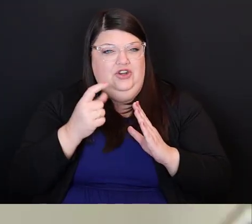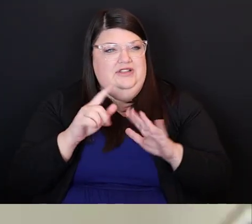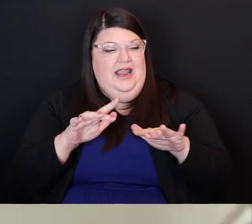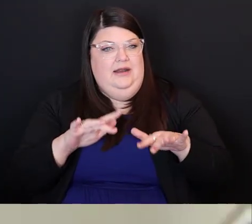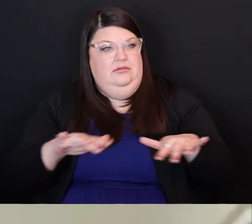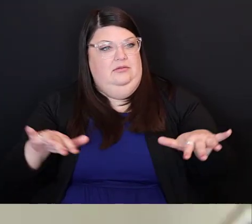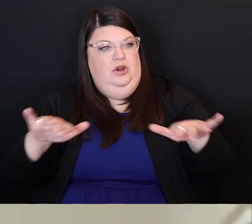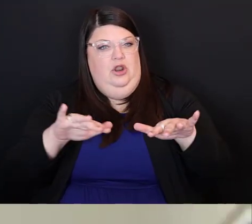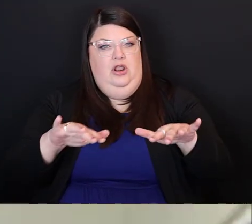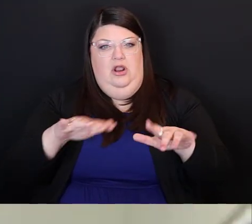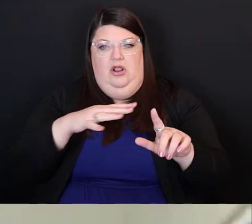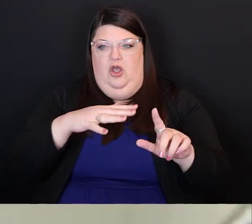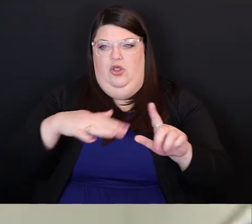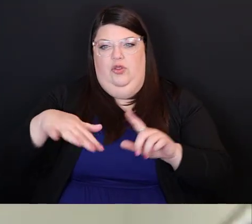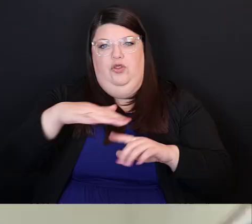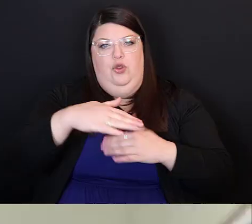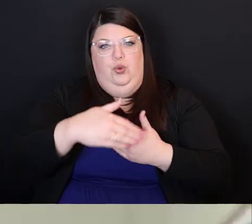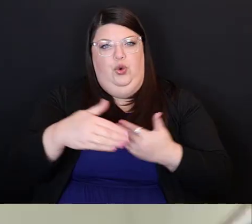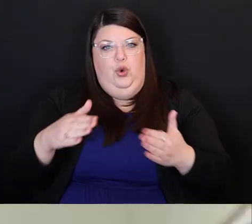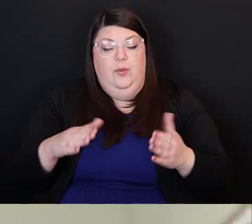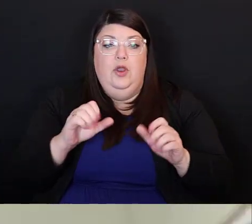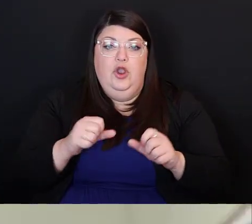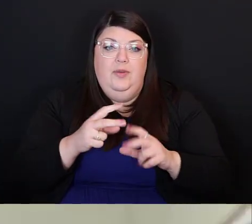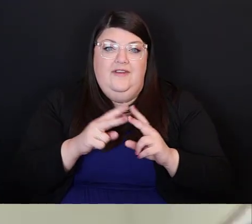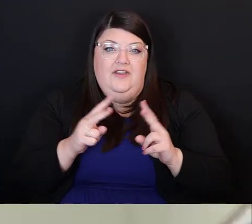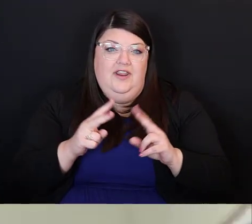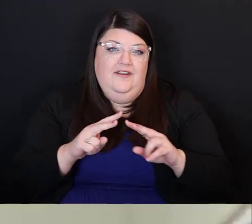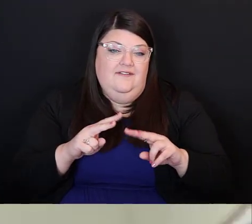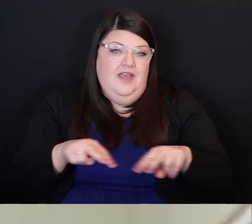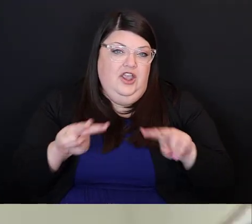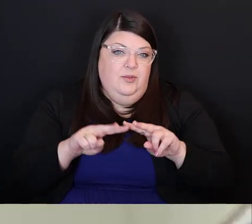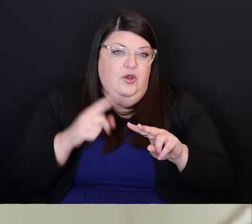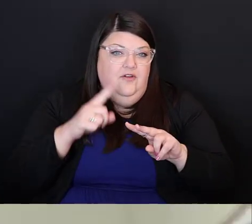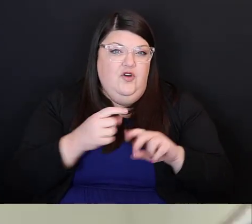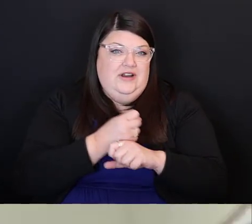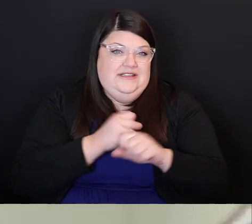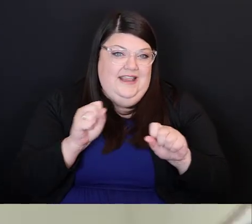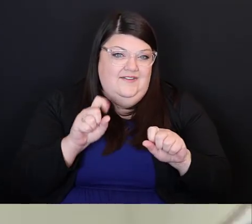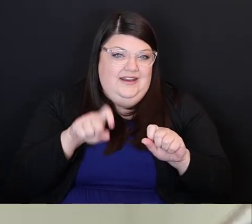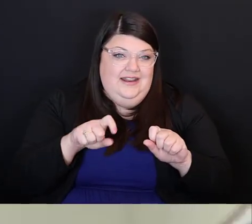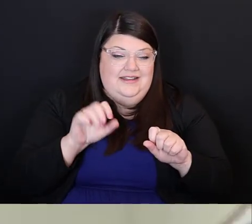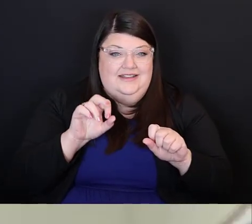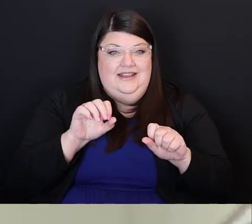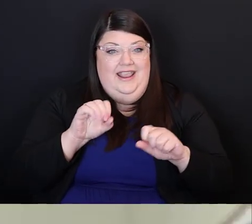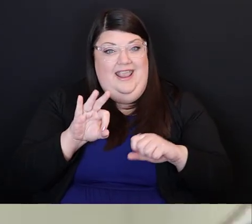And this could be really valuable for safety needs. If someone falls, it can detect that this is happening and